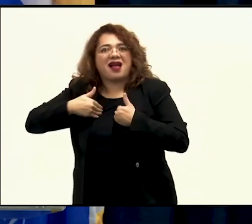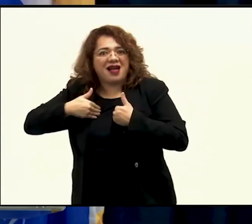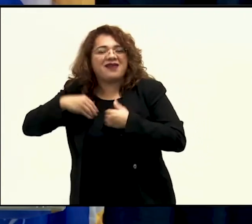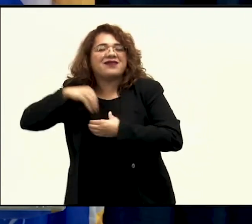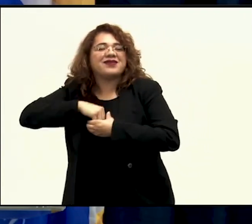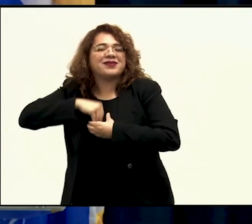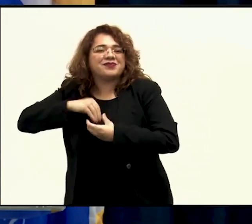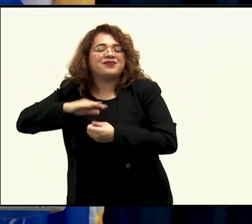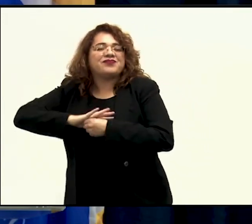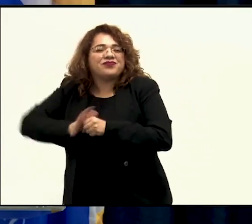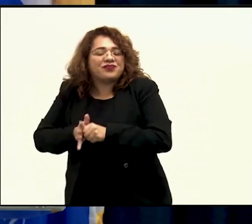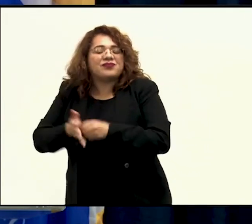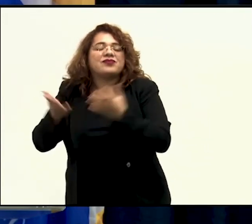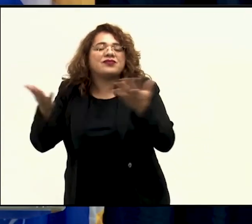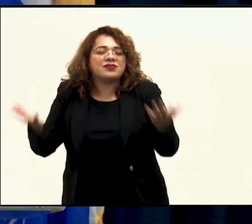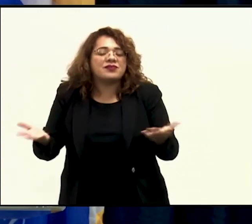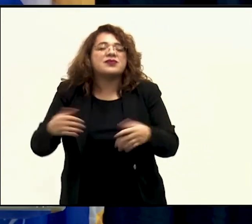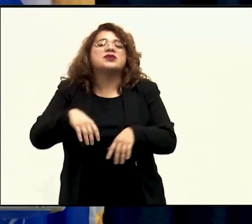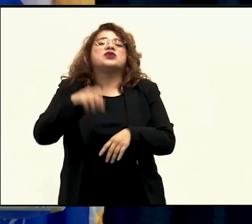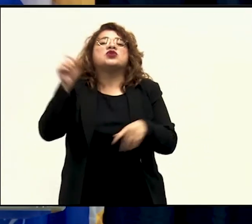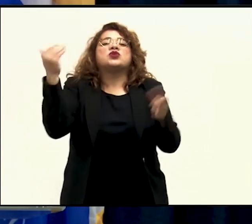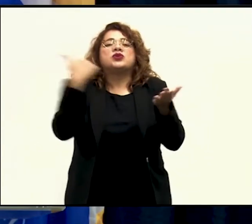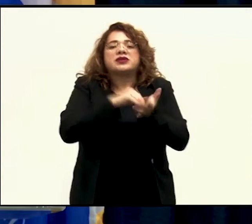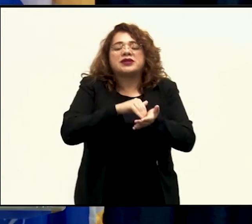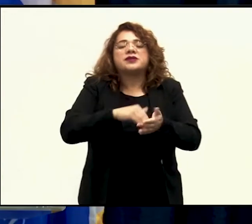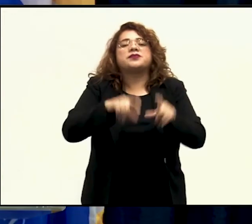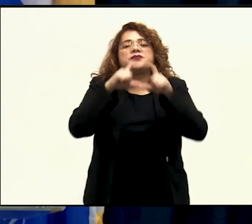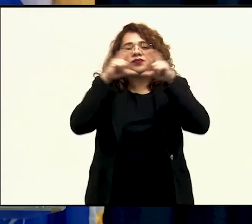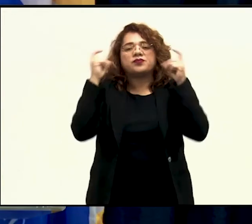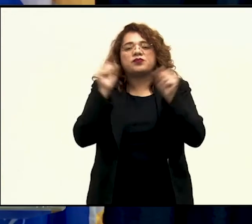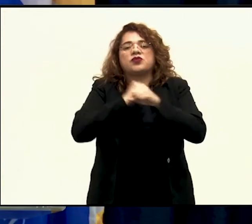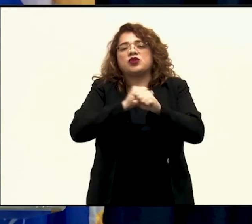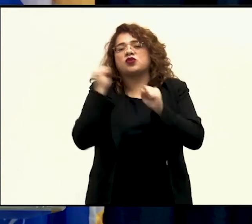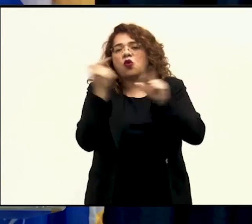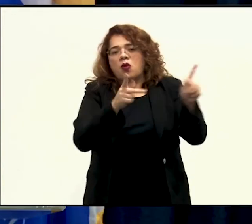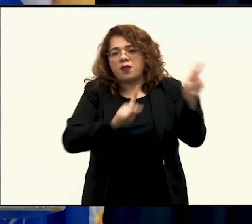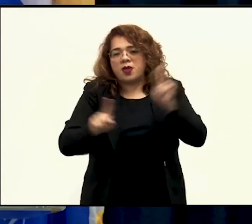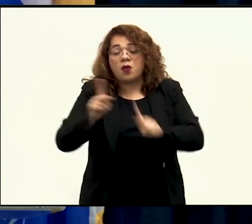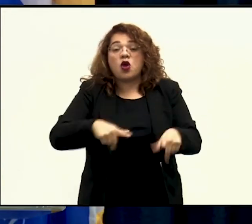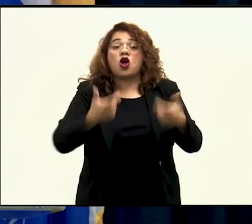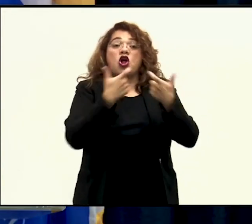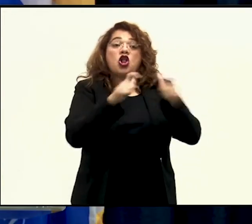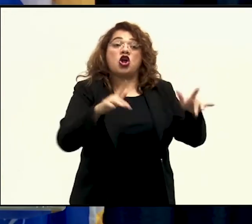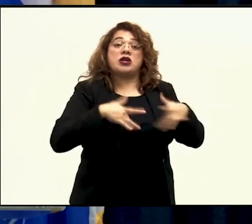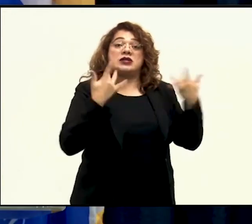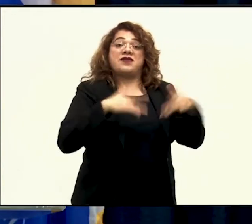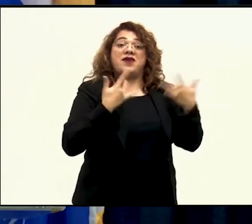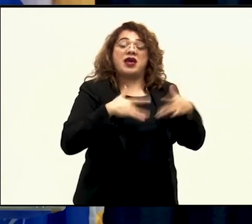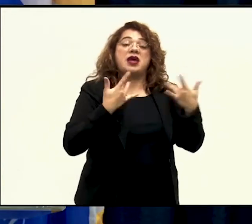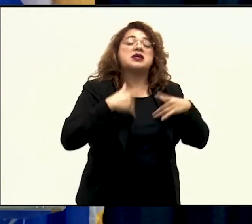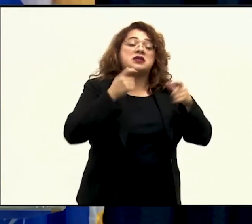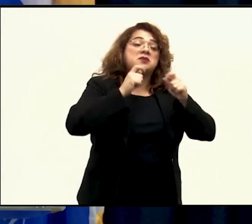Currently face coverings are still required at large events, public transportation, retail